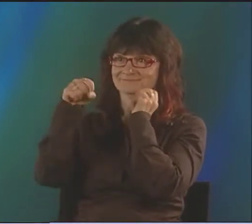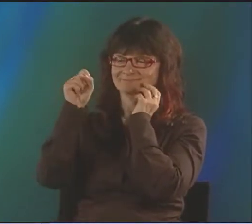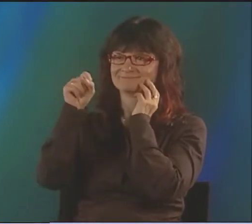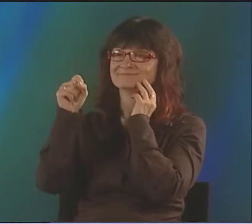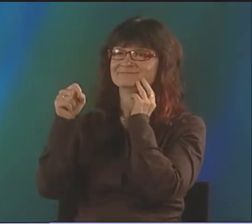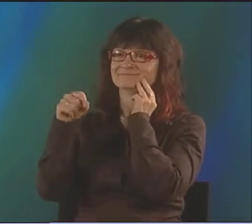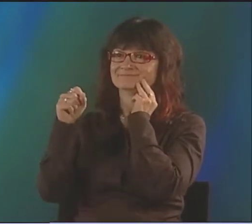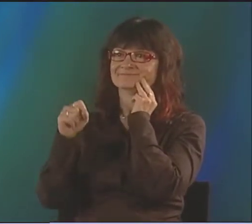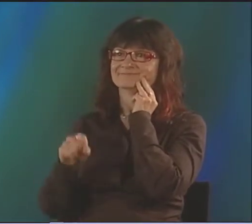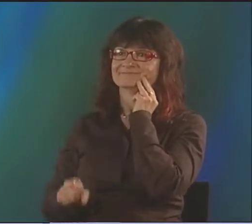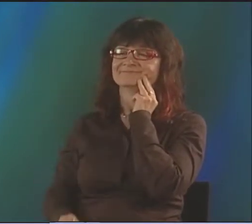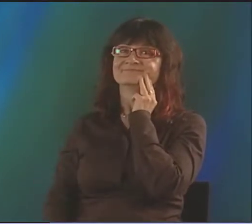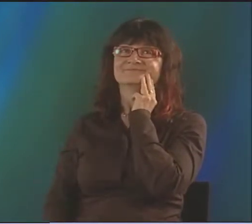YES.